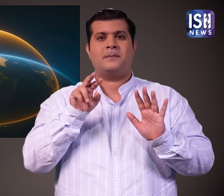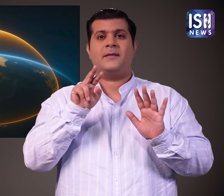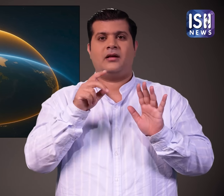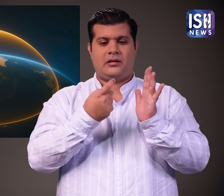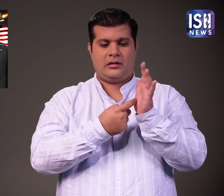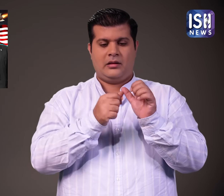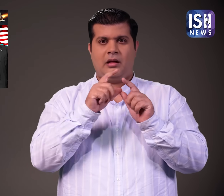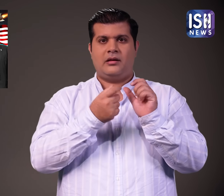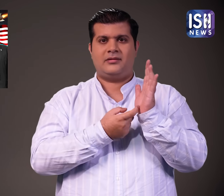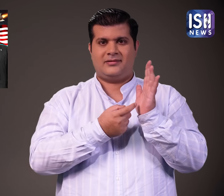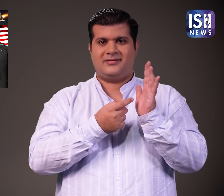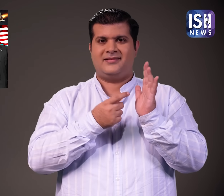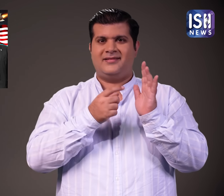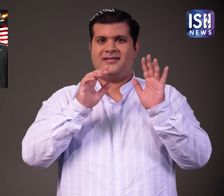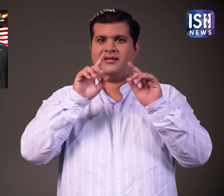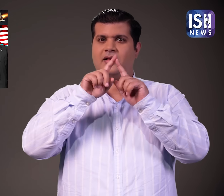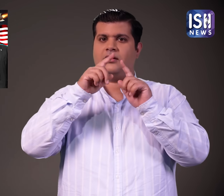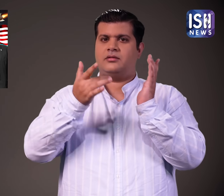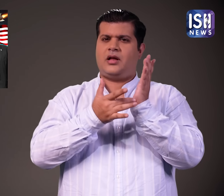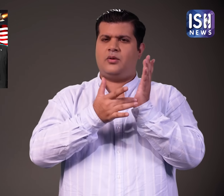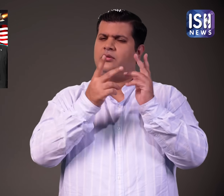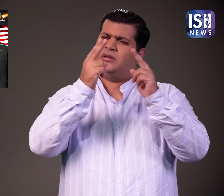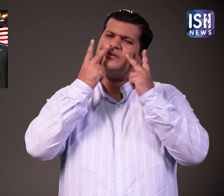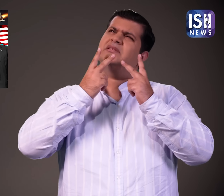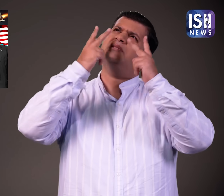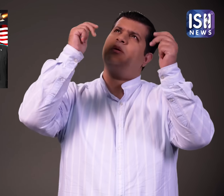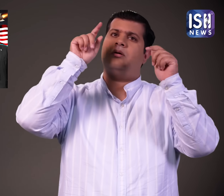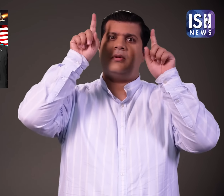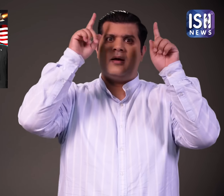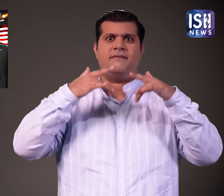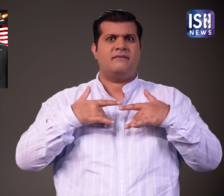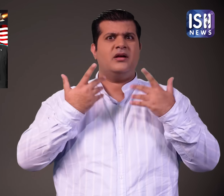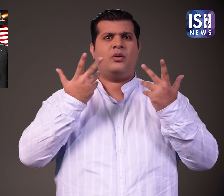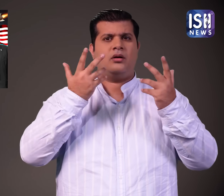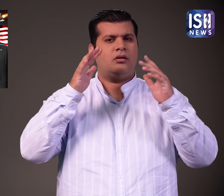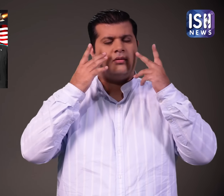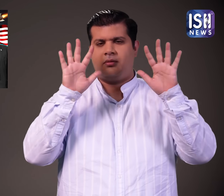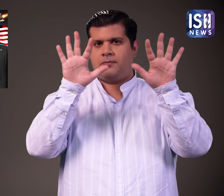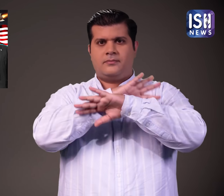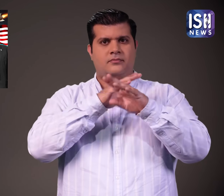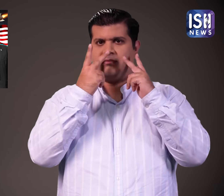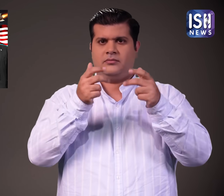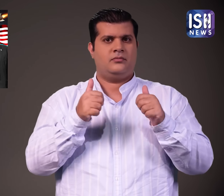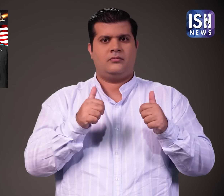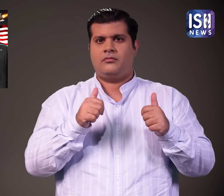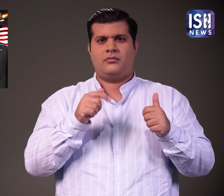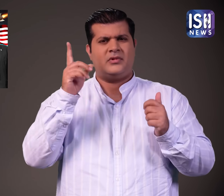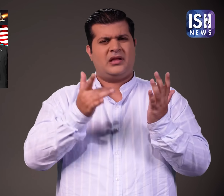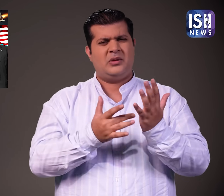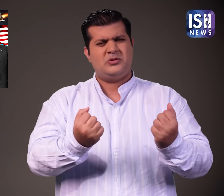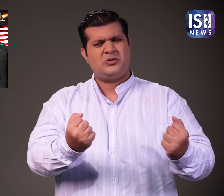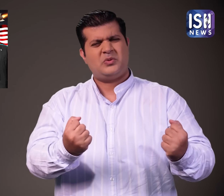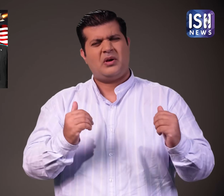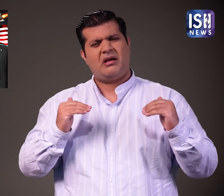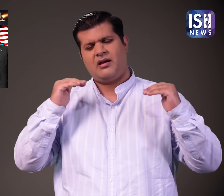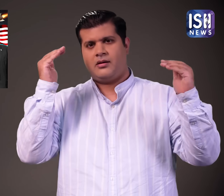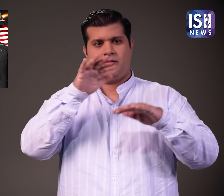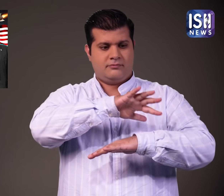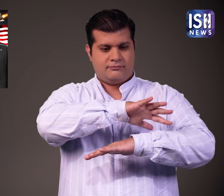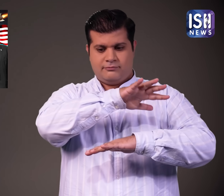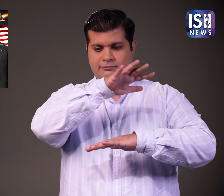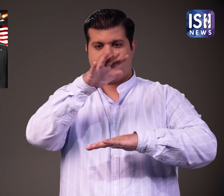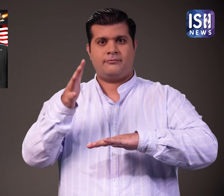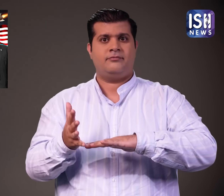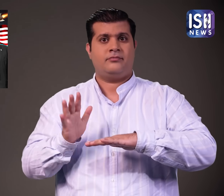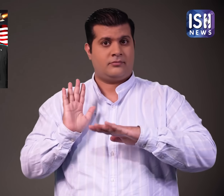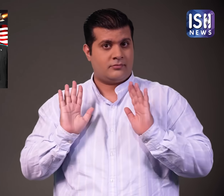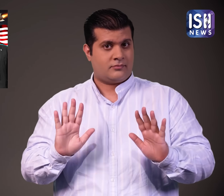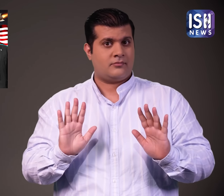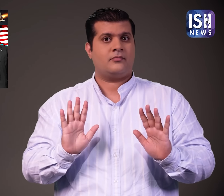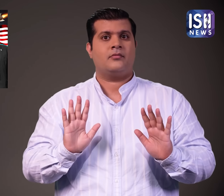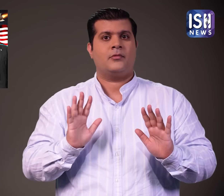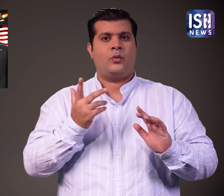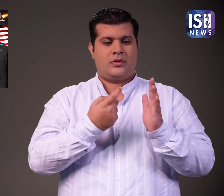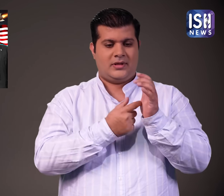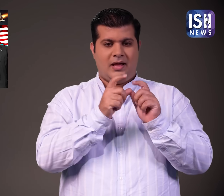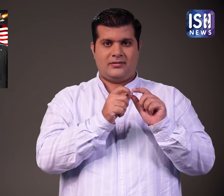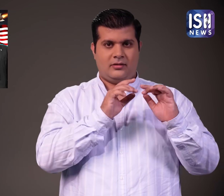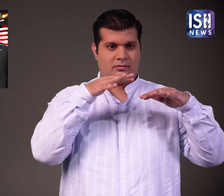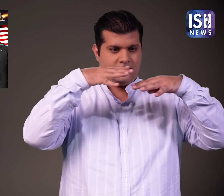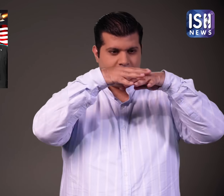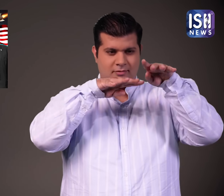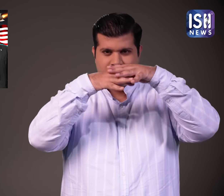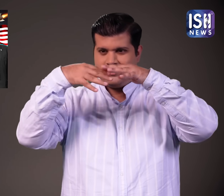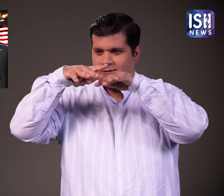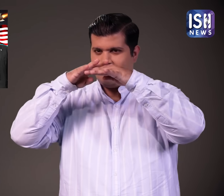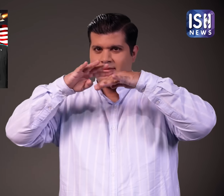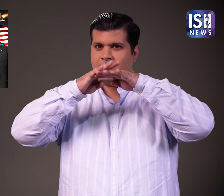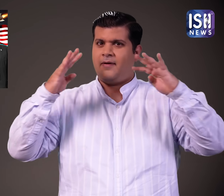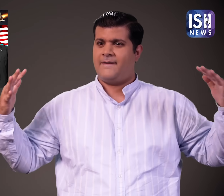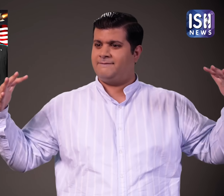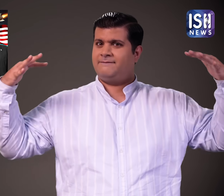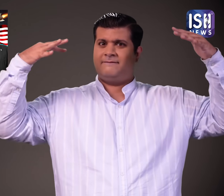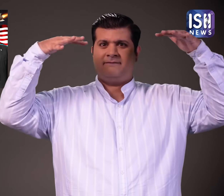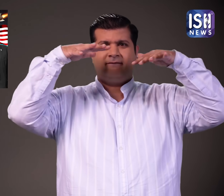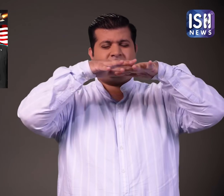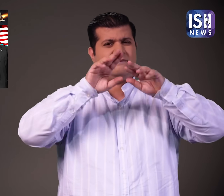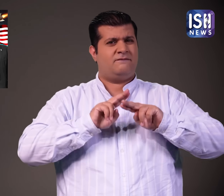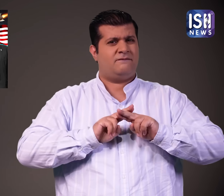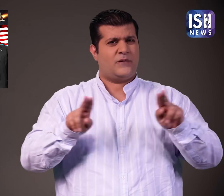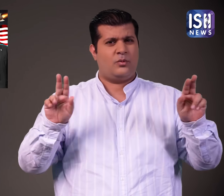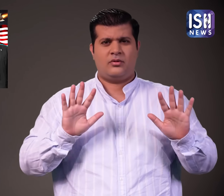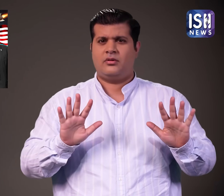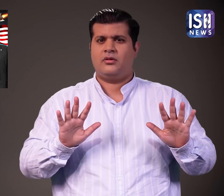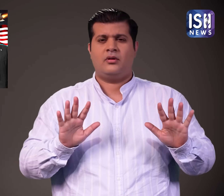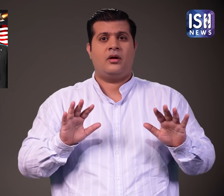It’s like an advanced, invisible radar. A netted shield that covers the entire country. This advanced technology offers full protection without being seen.